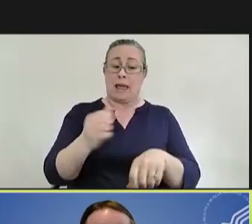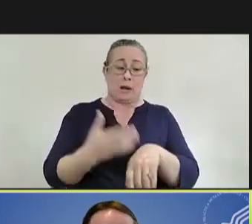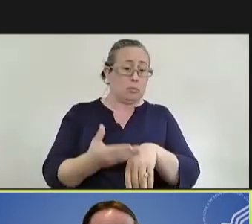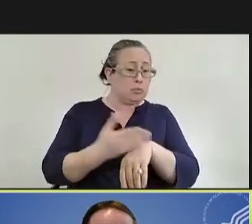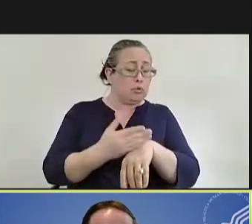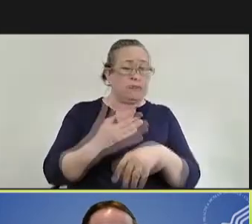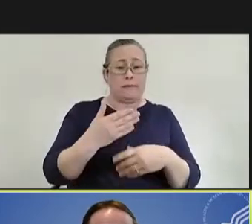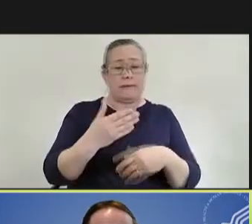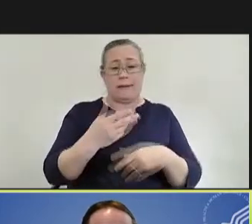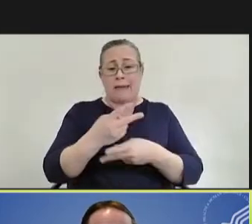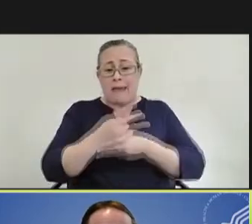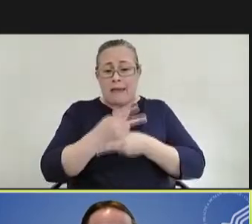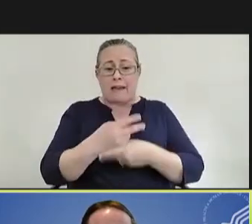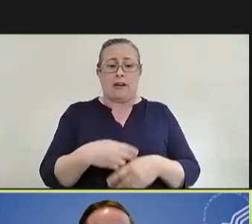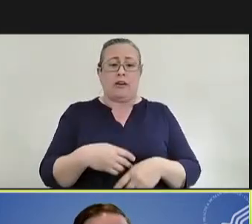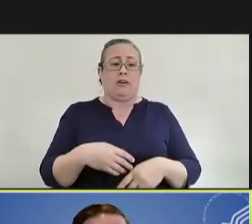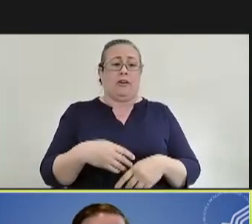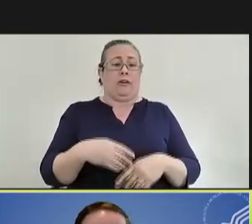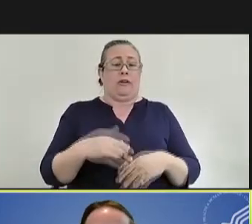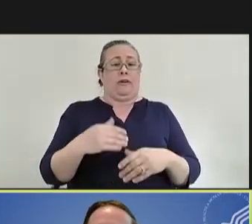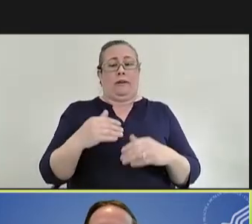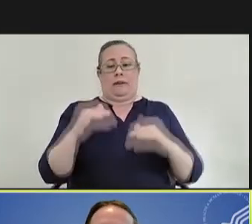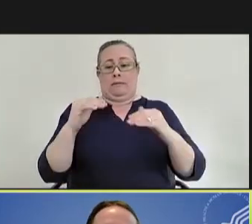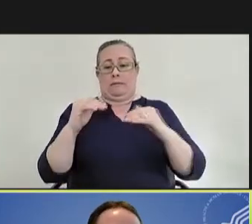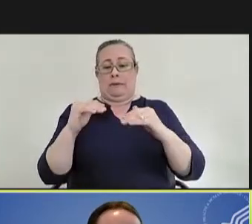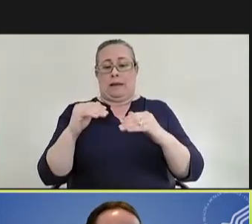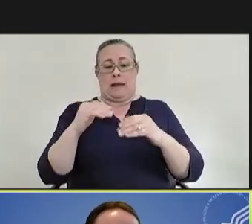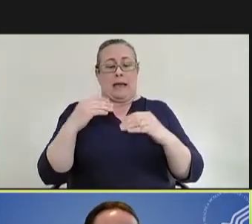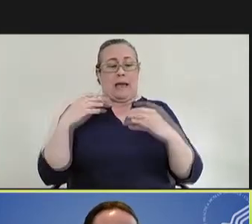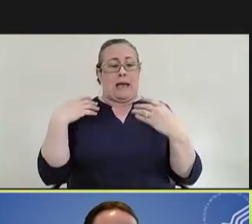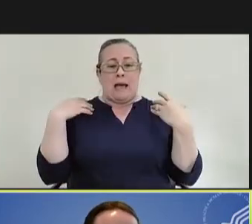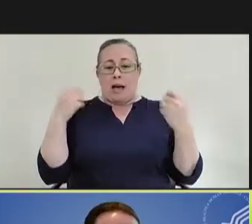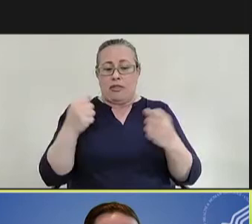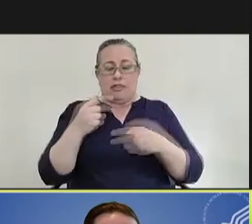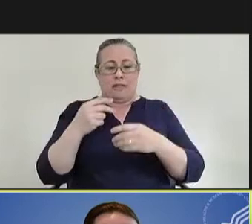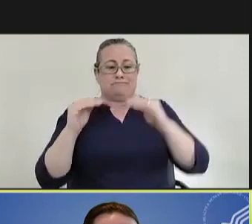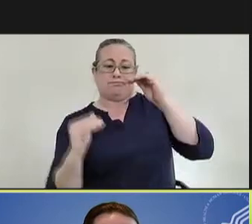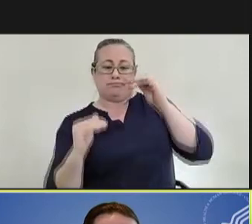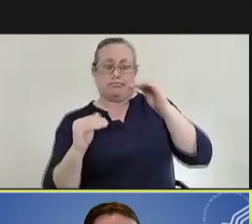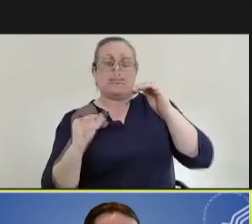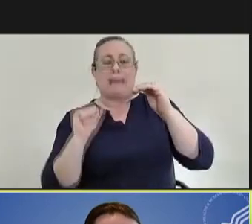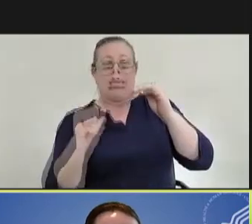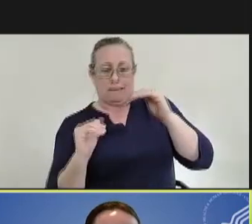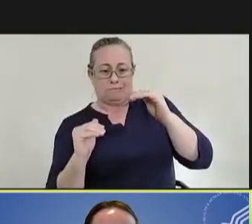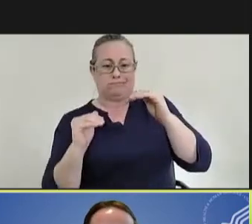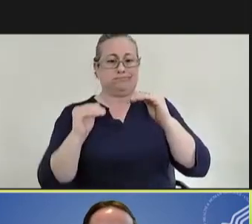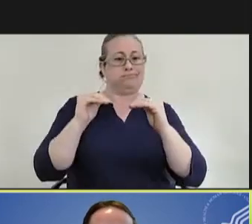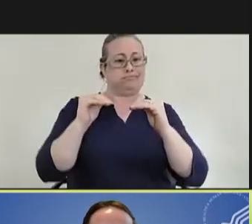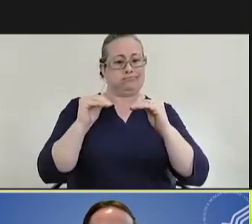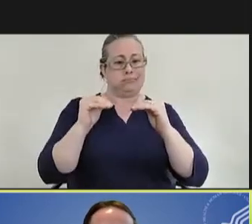inequality, qualities inequity, sorry, accelerate innovation and increase market competition. But